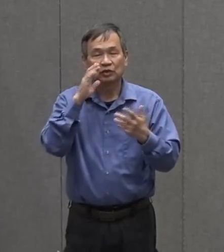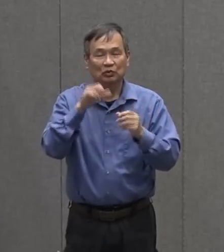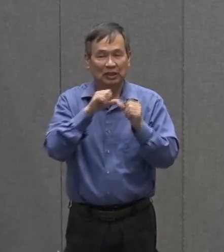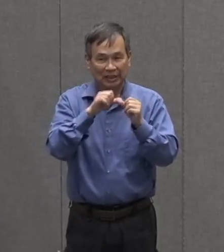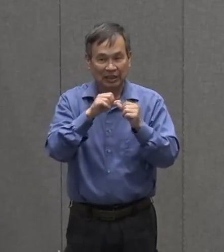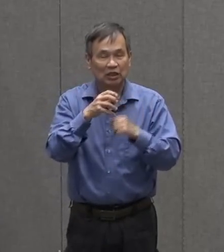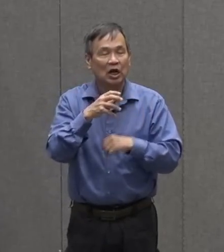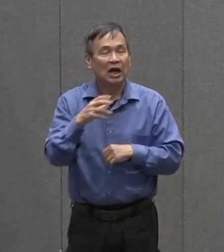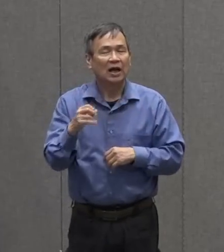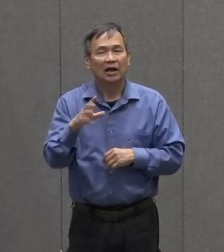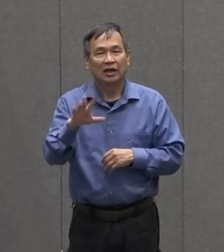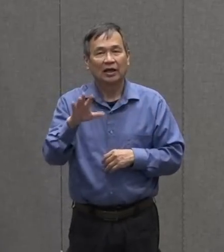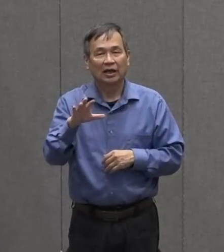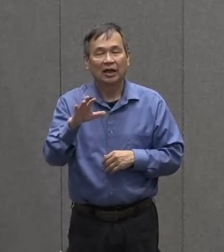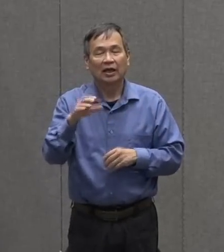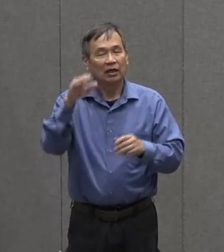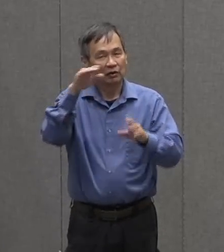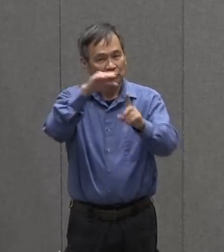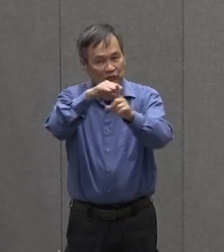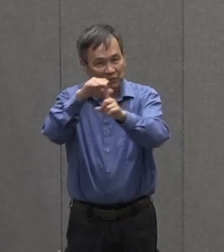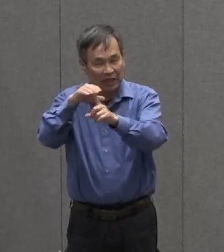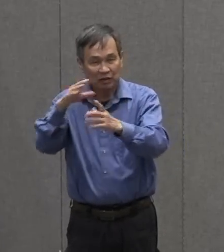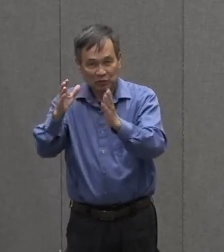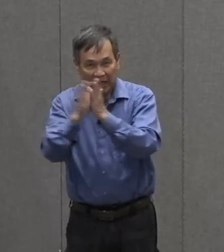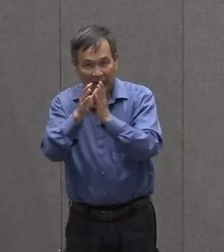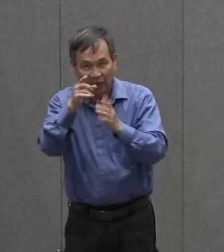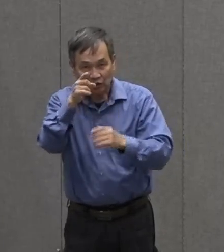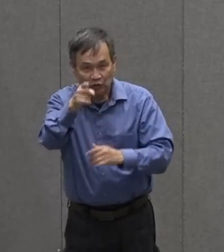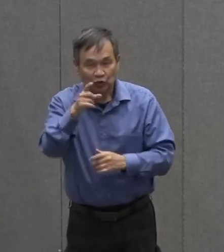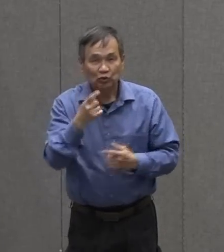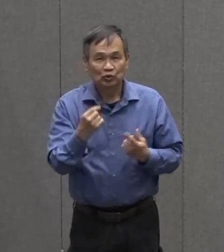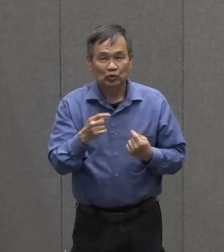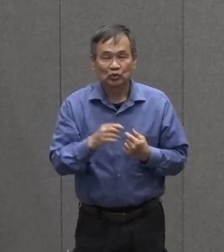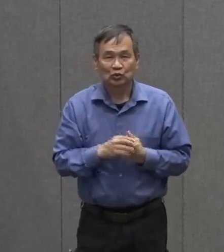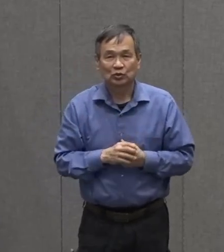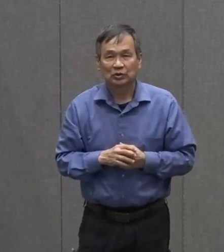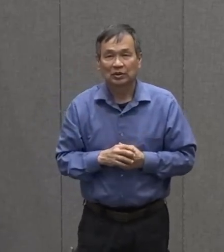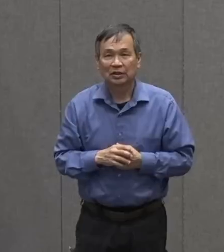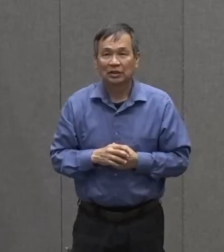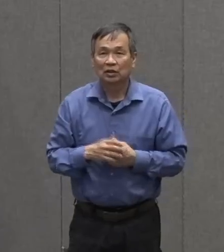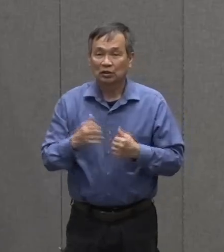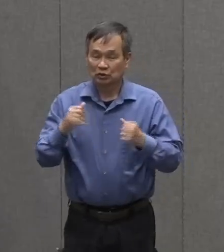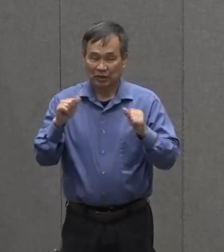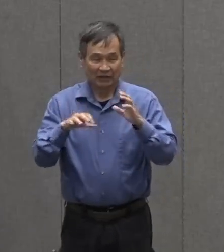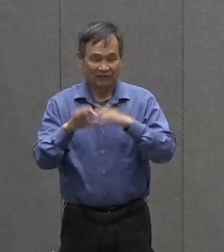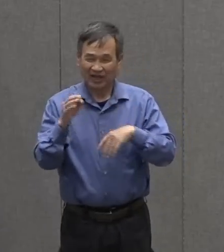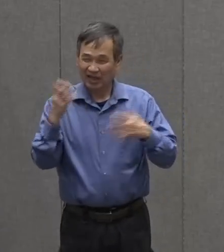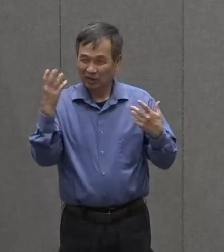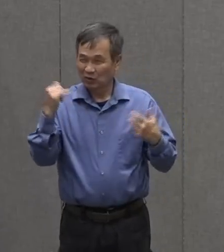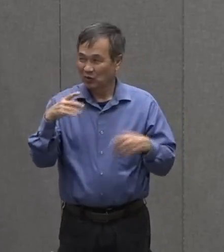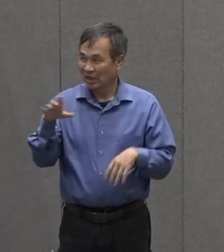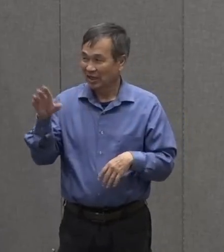And reminder, what we had asked for you to do was to find out why these might not belong.